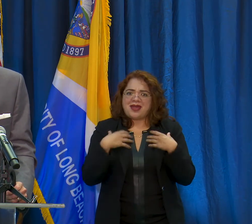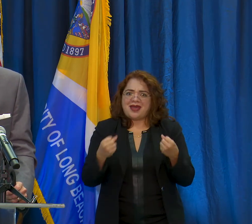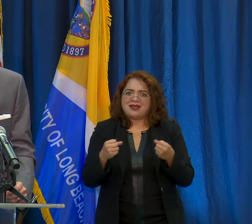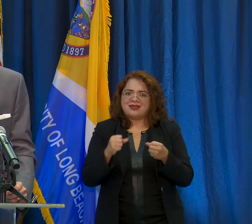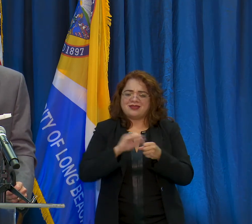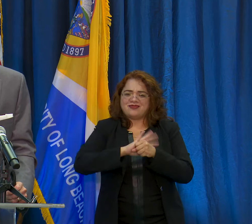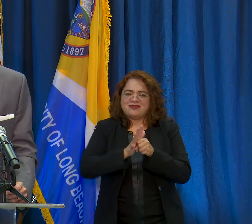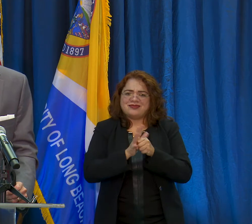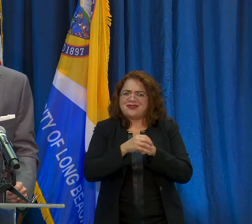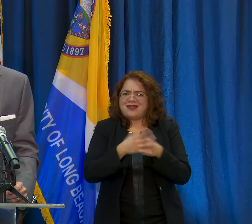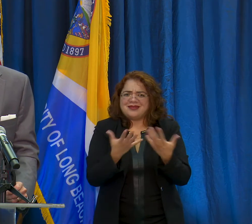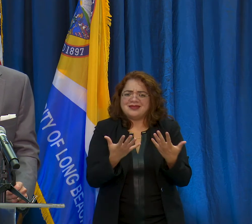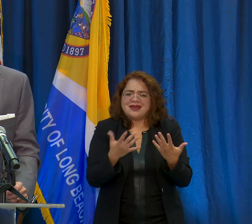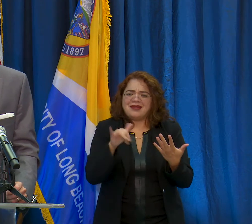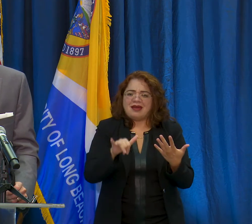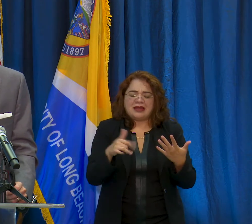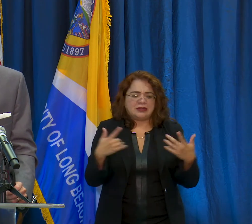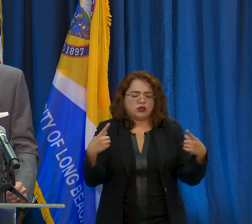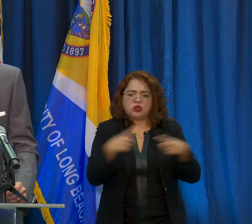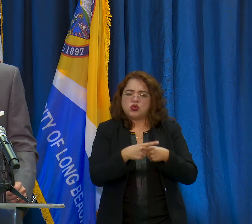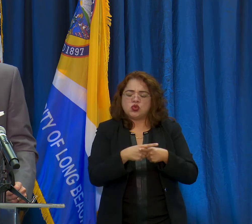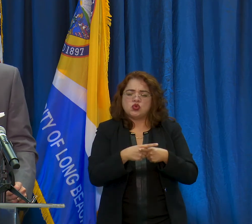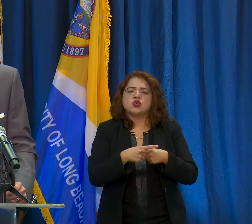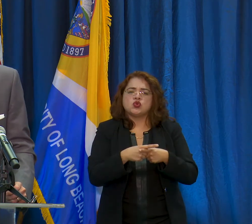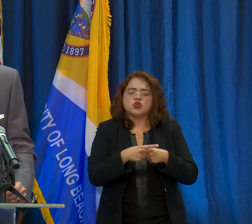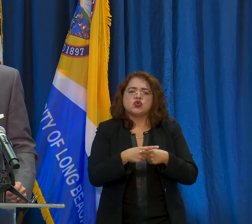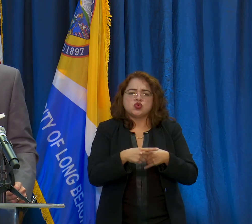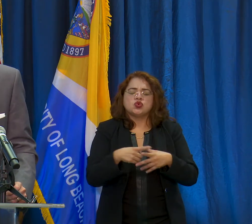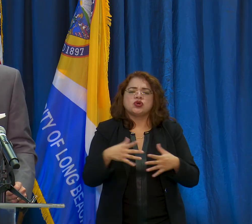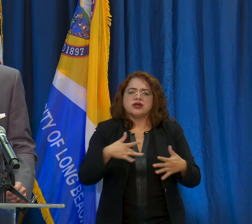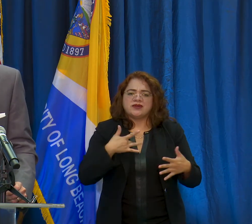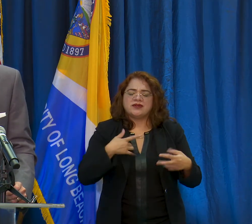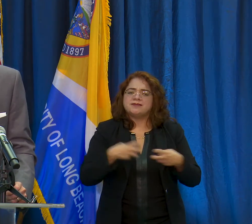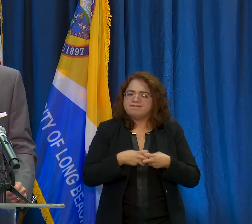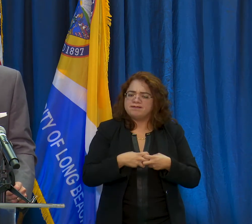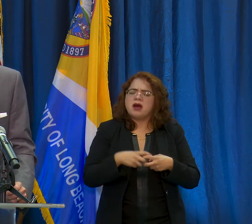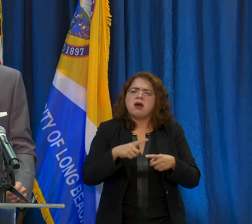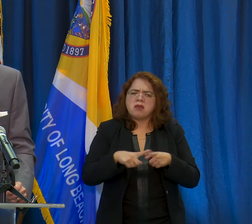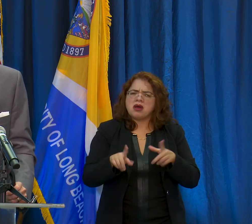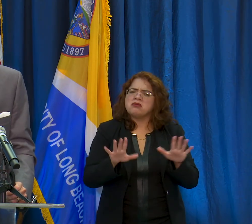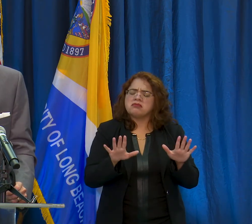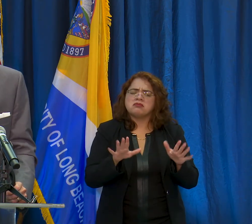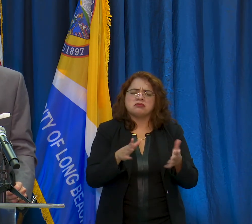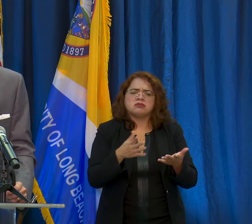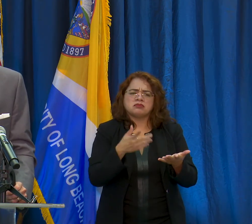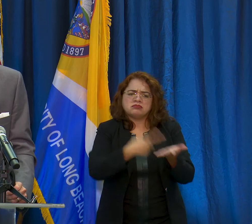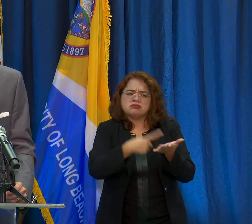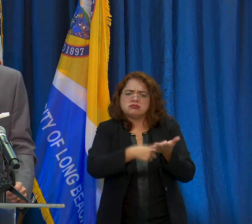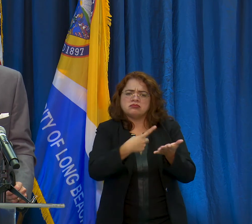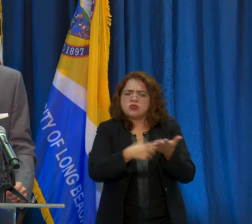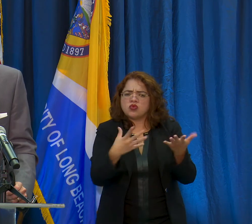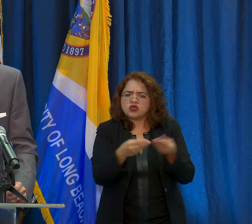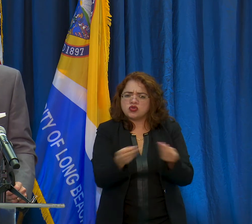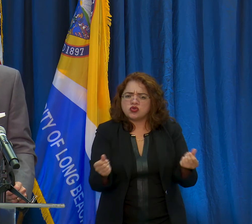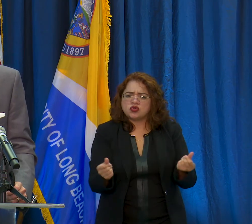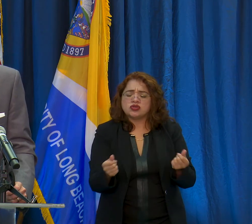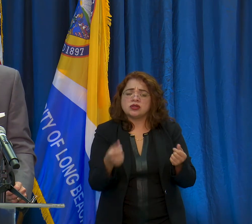to work together to then develop the solutions that we'll need for them to to reopen as the Health Orders are lifted